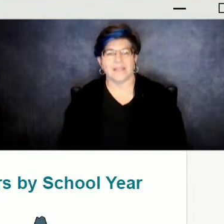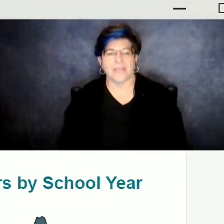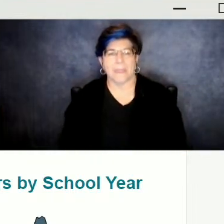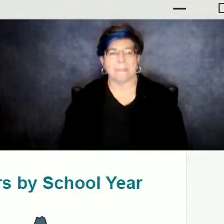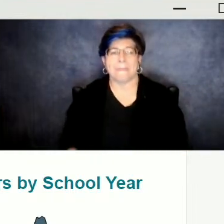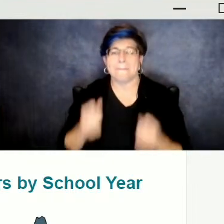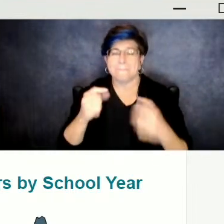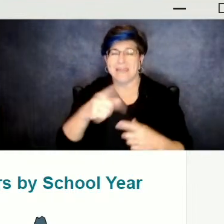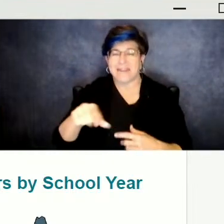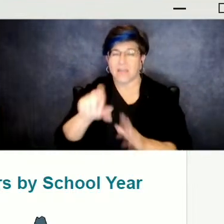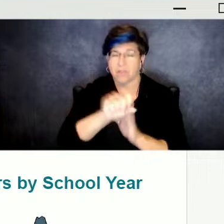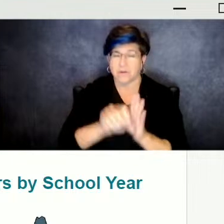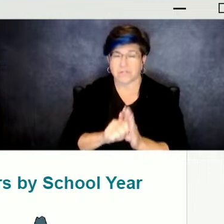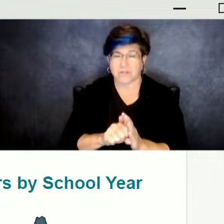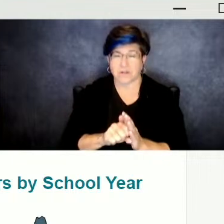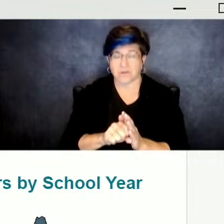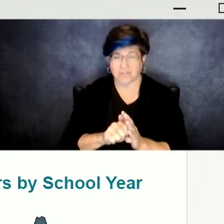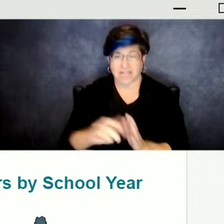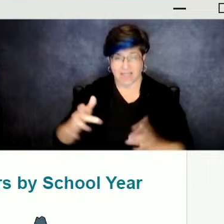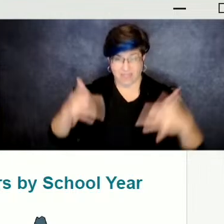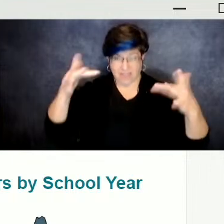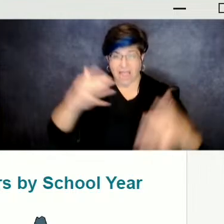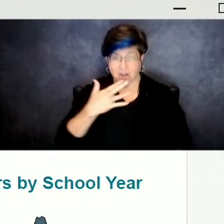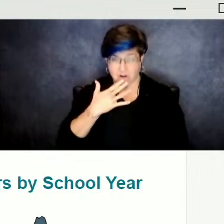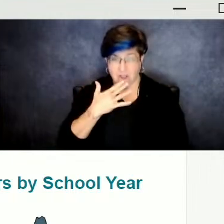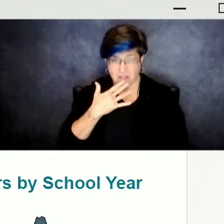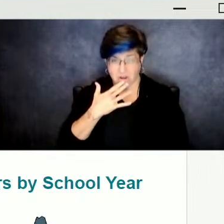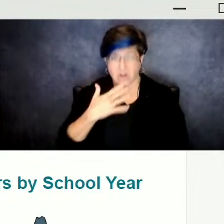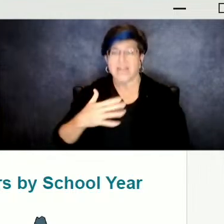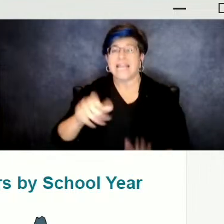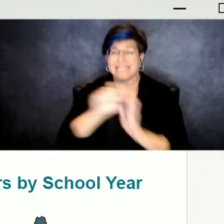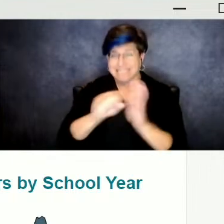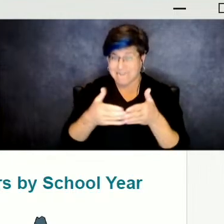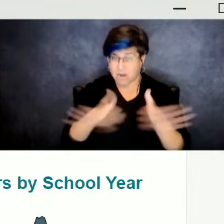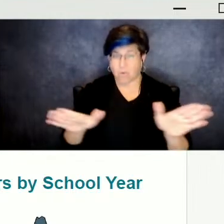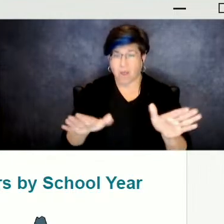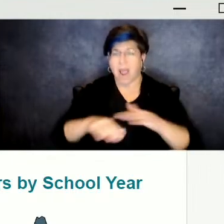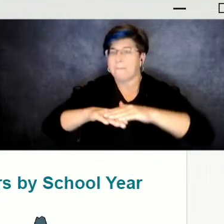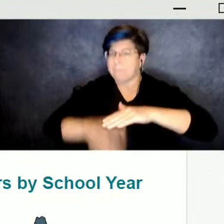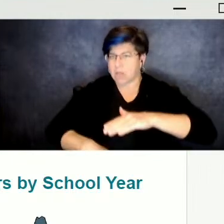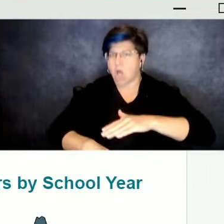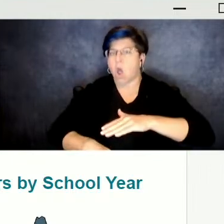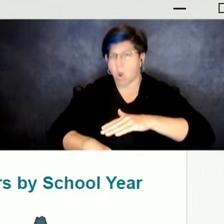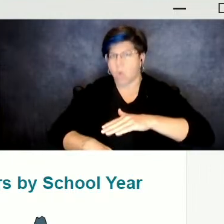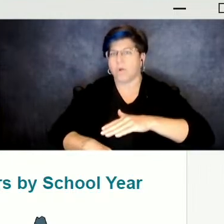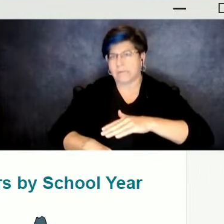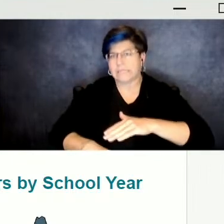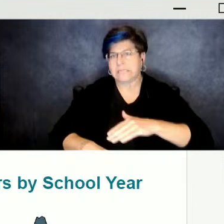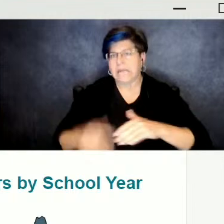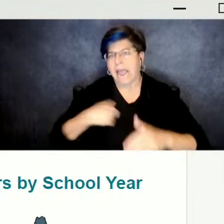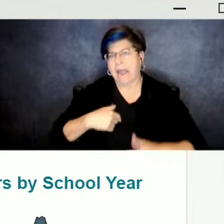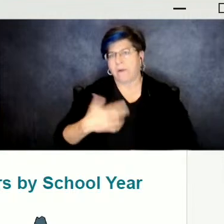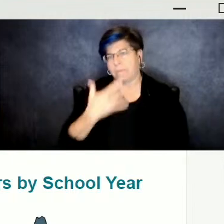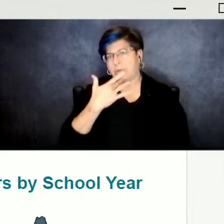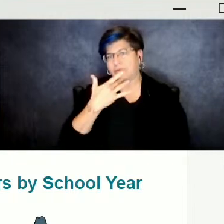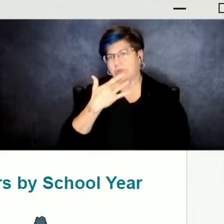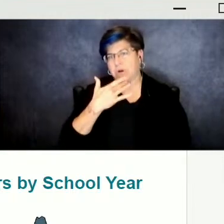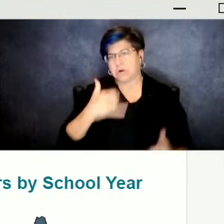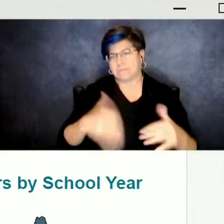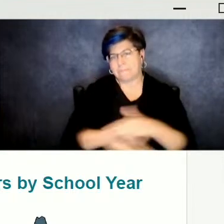THAT MANY OF THOSE STATES, PARTICULARLY LIGHTER COLOR